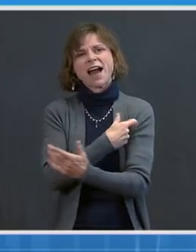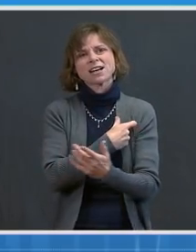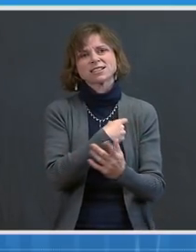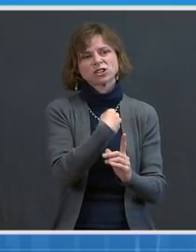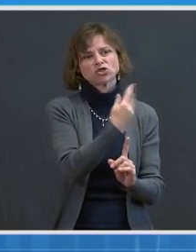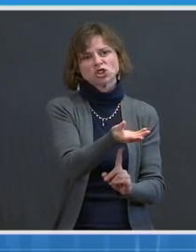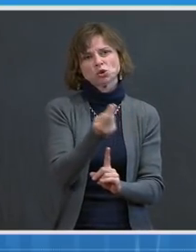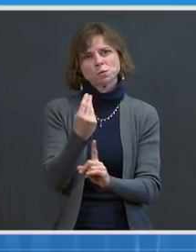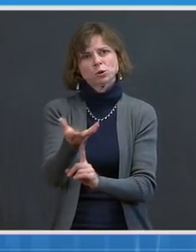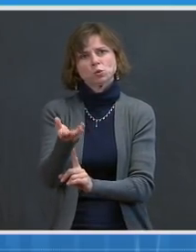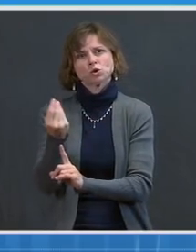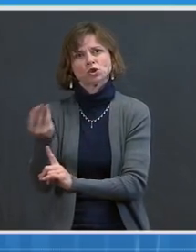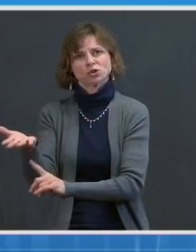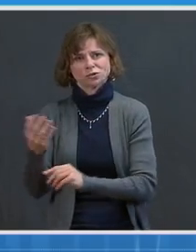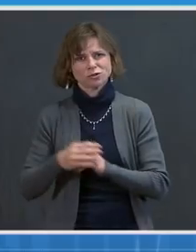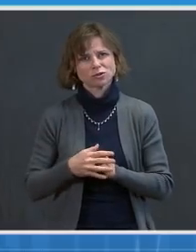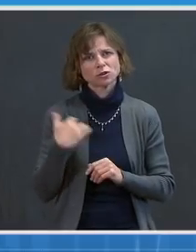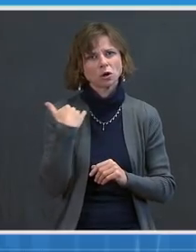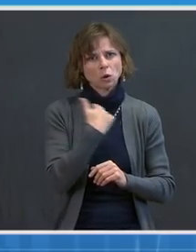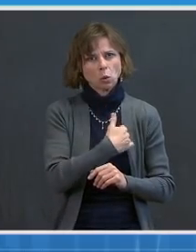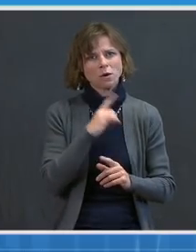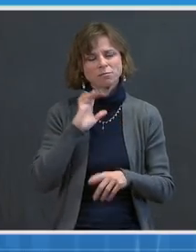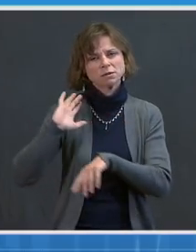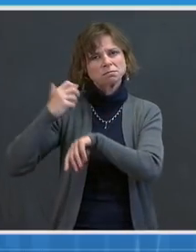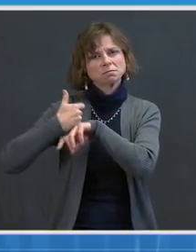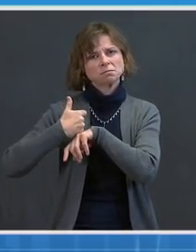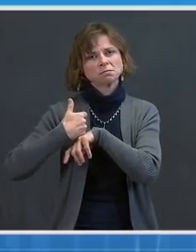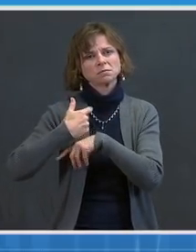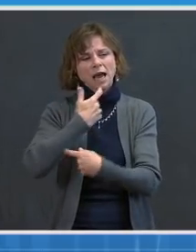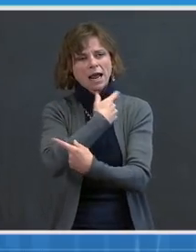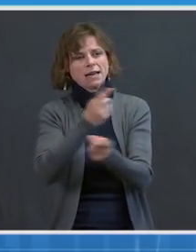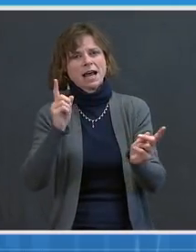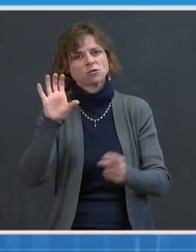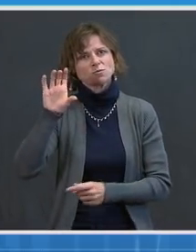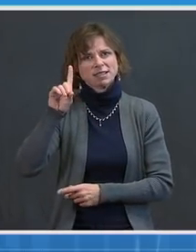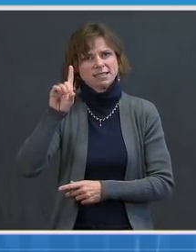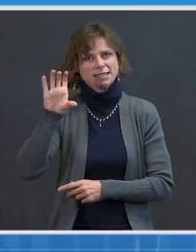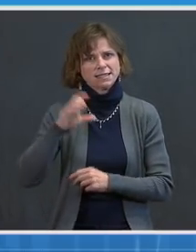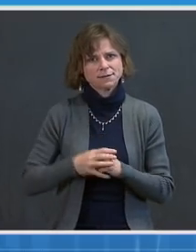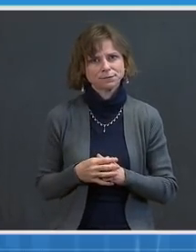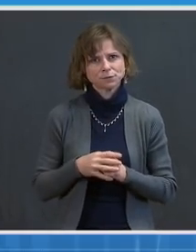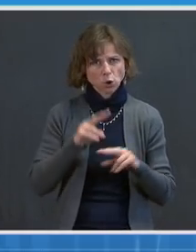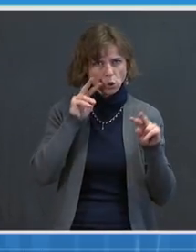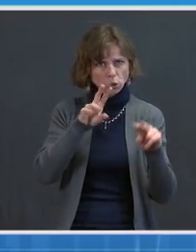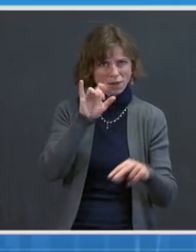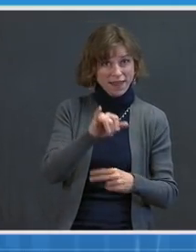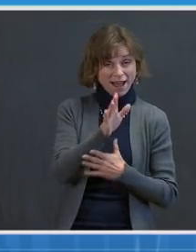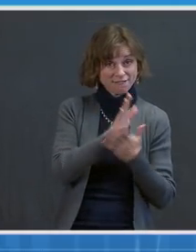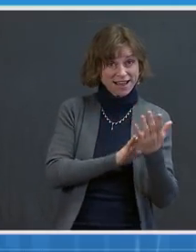that has been put out by the CDC. If you look at these -- from the phase 1A, B,